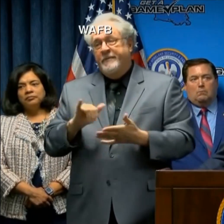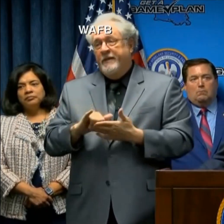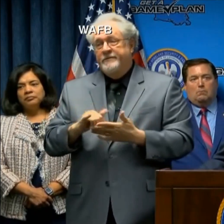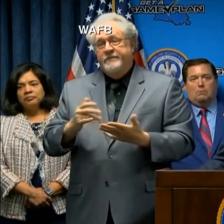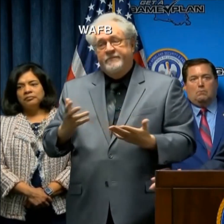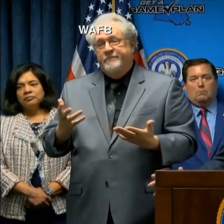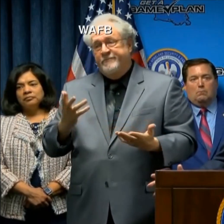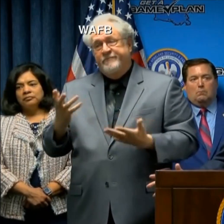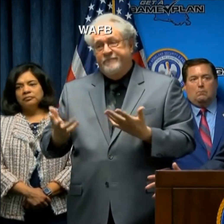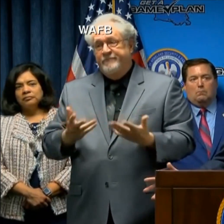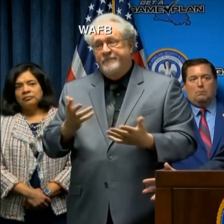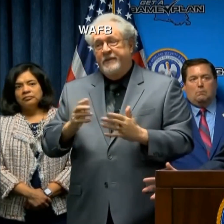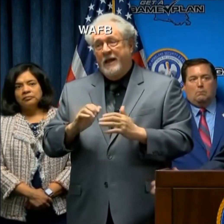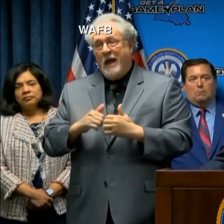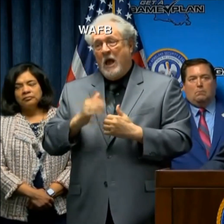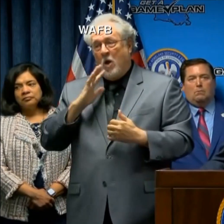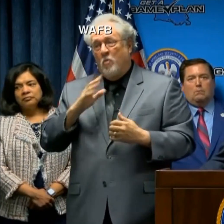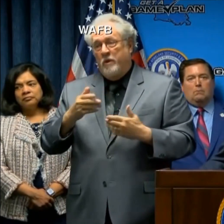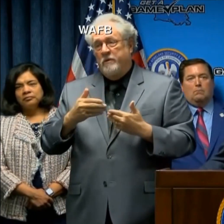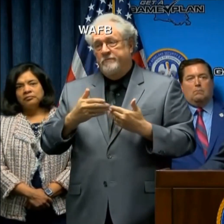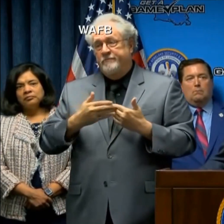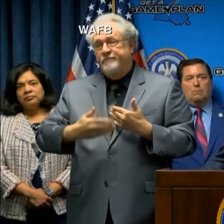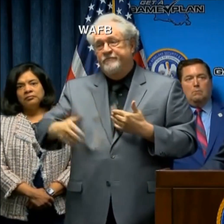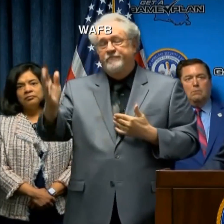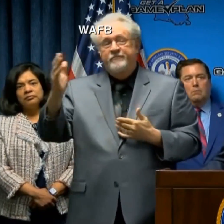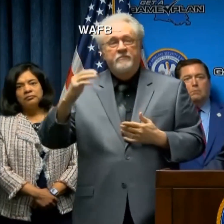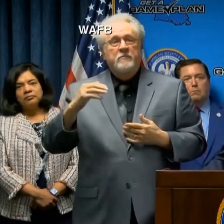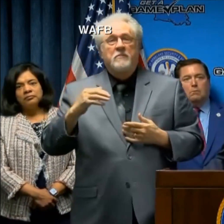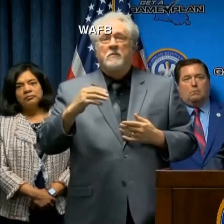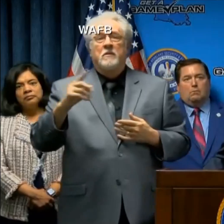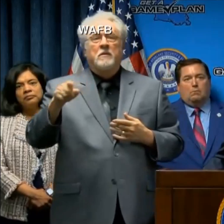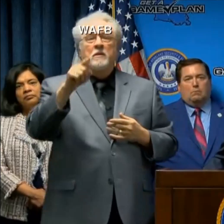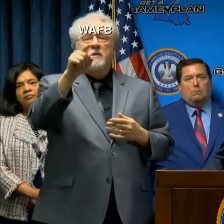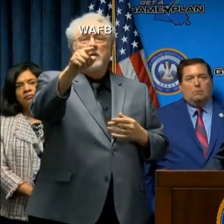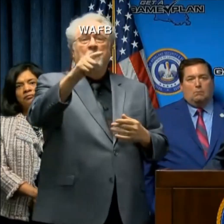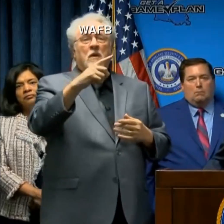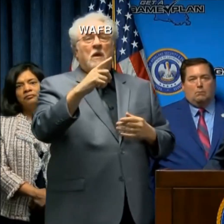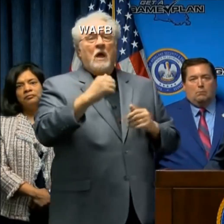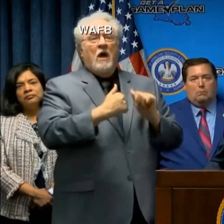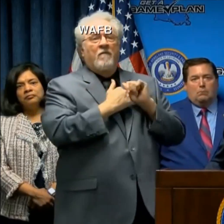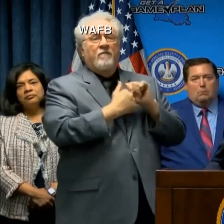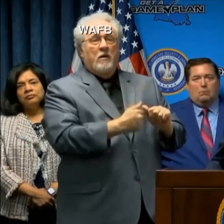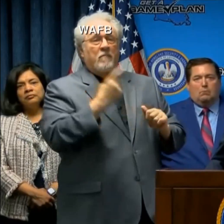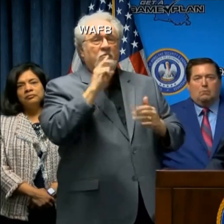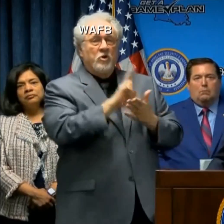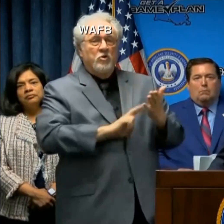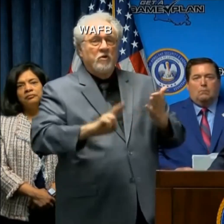this is going to play out yesterday university question a lot of students